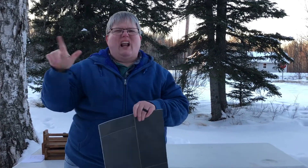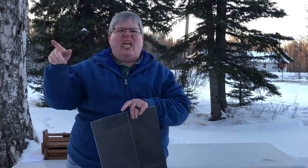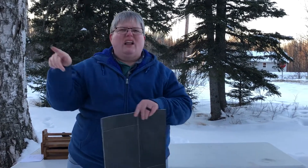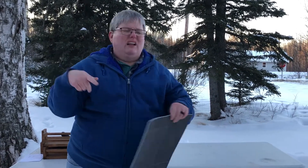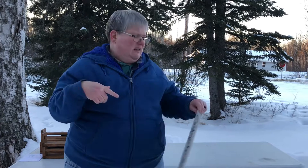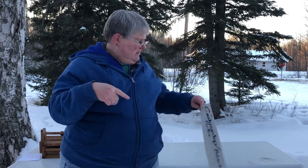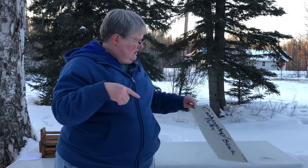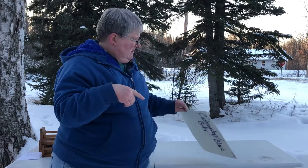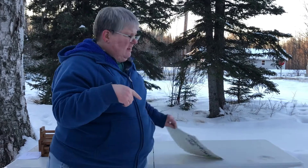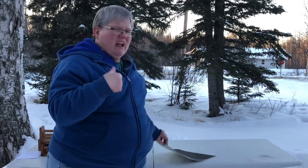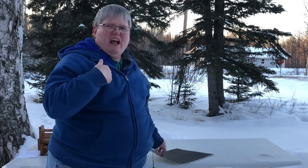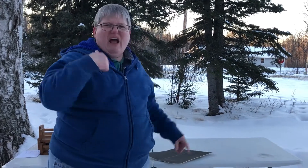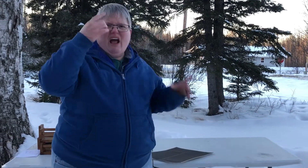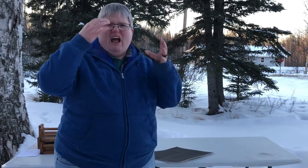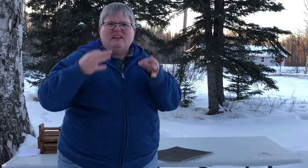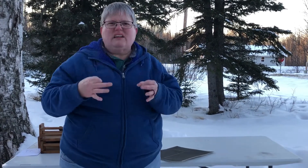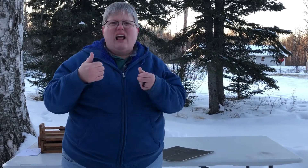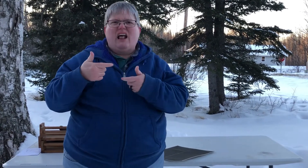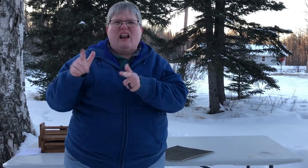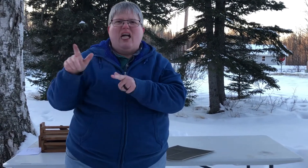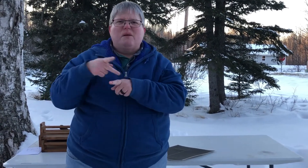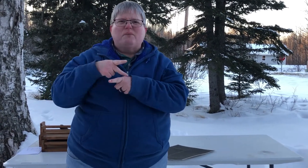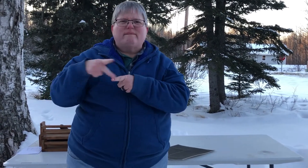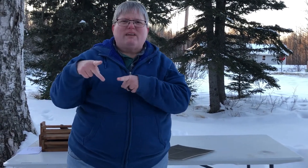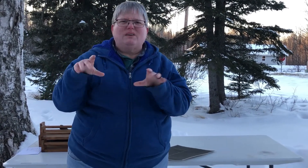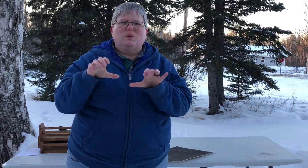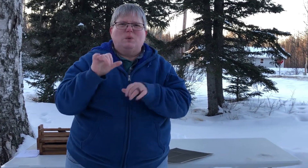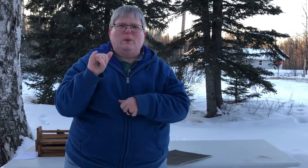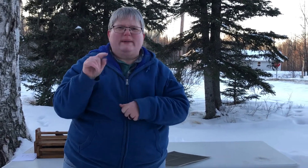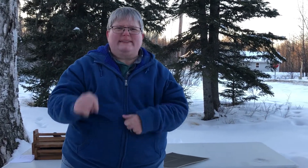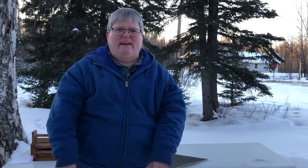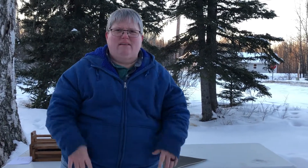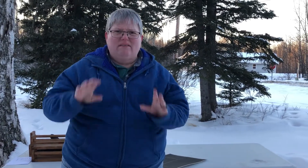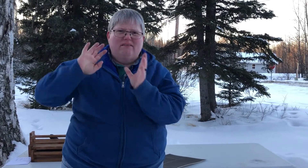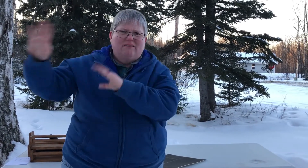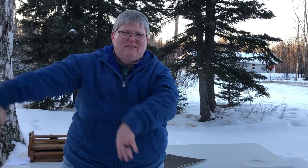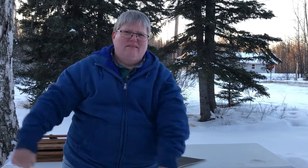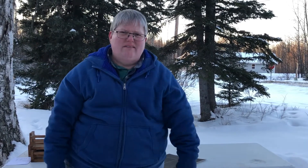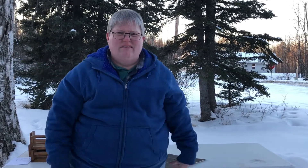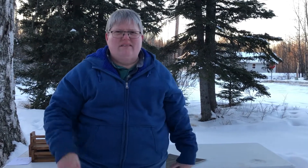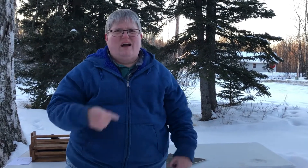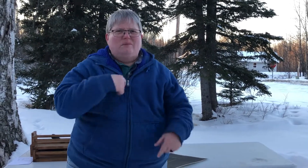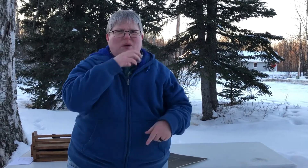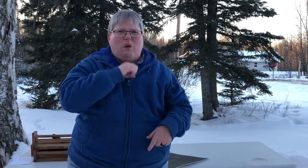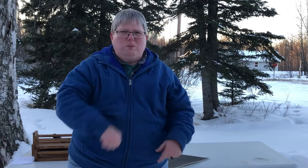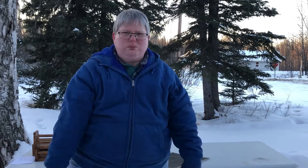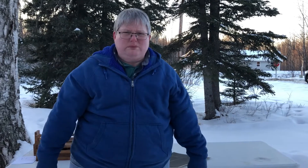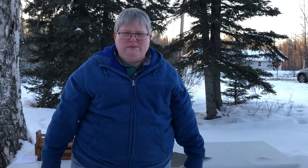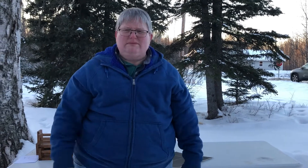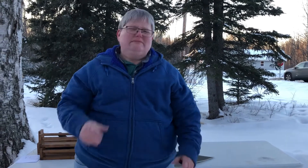I'm just gonna, I decided, I'm gonna let the professionals do it. ugh I'm too old for that.